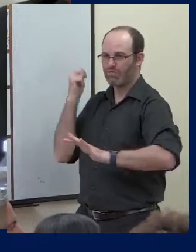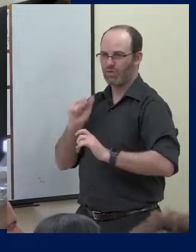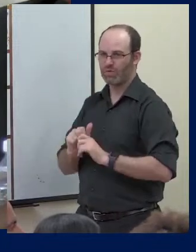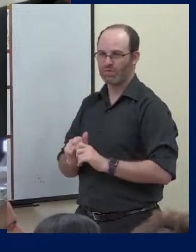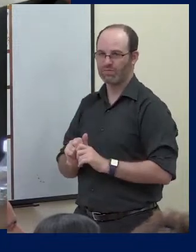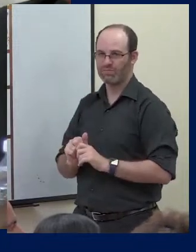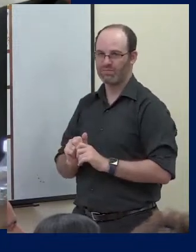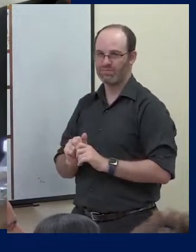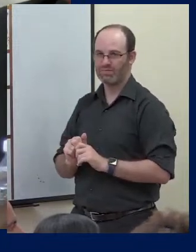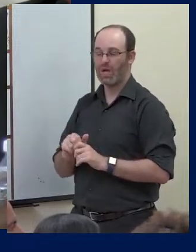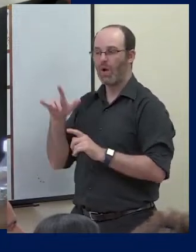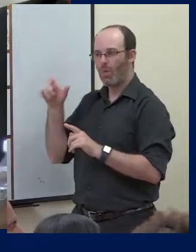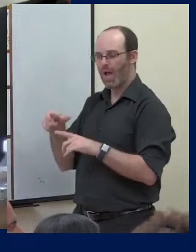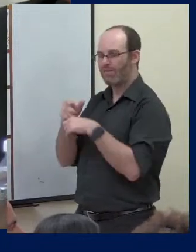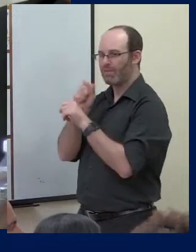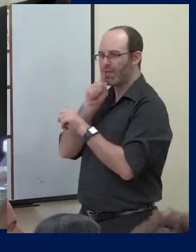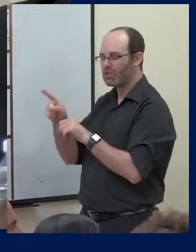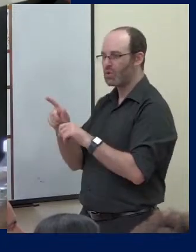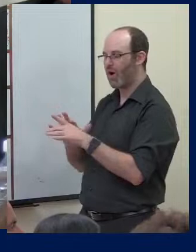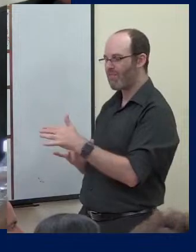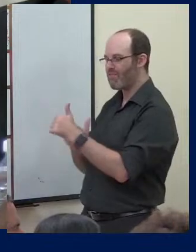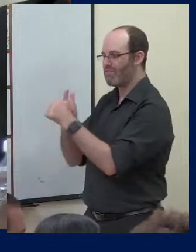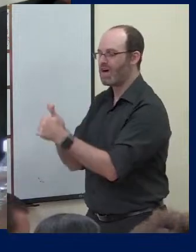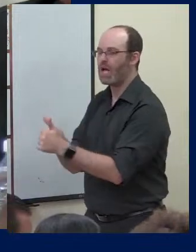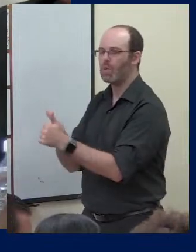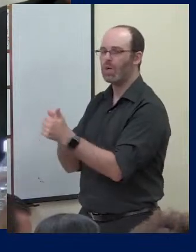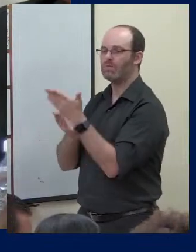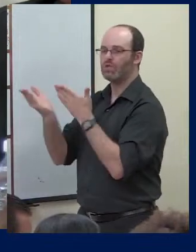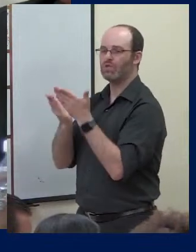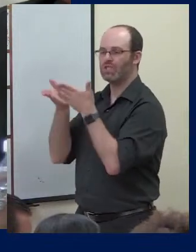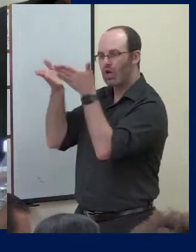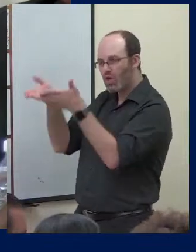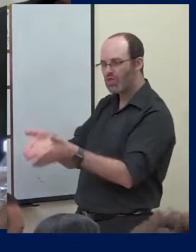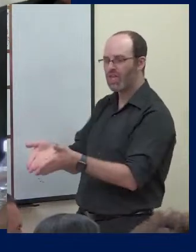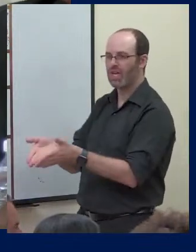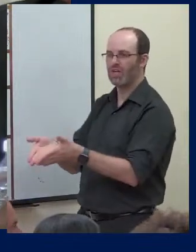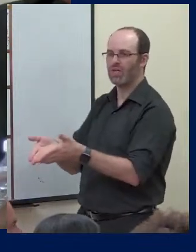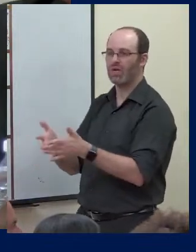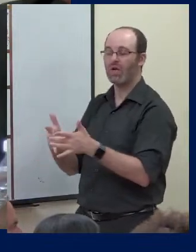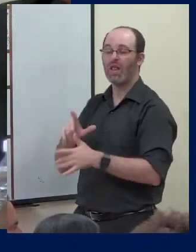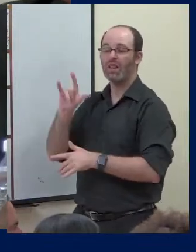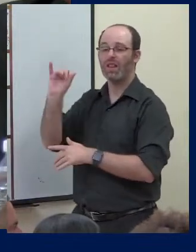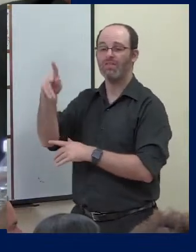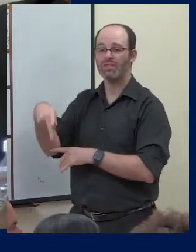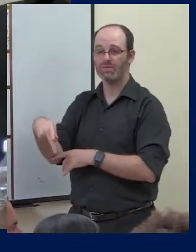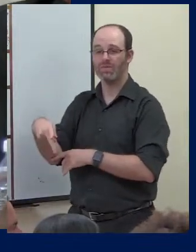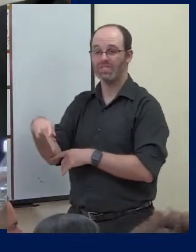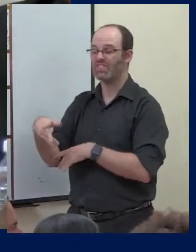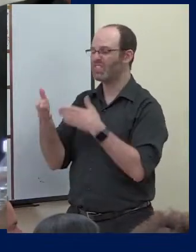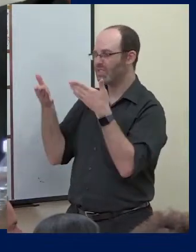to make sure the follow-ups services are also there. Life is precious programs are there.